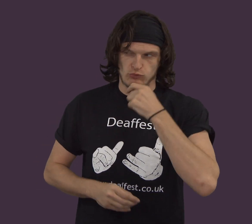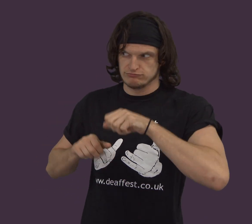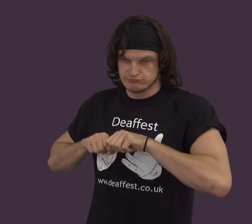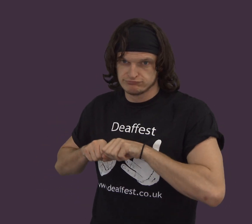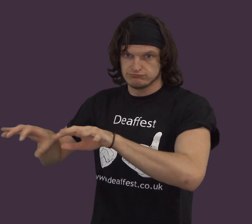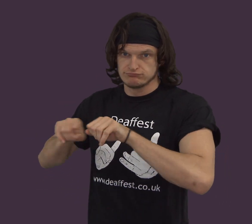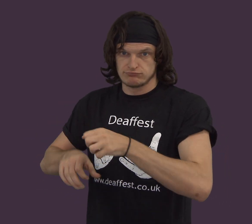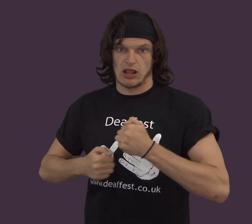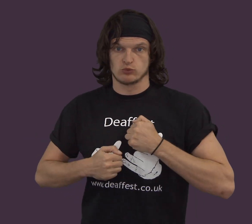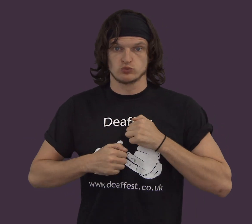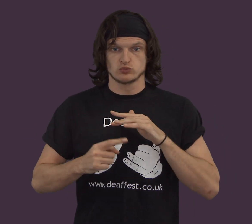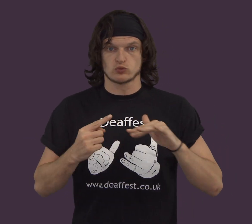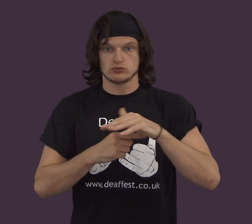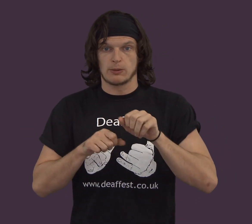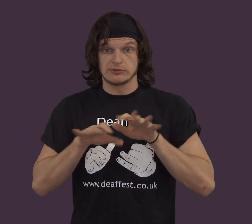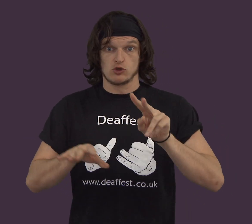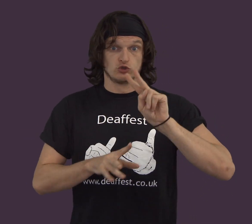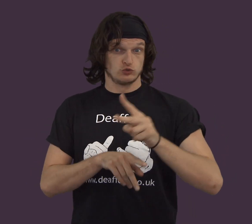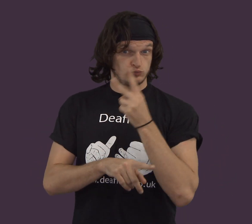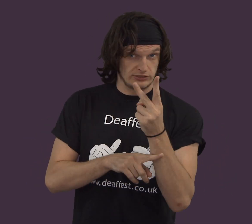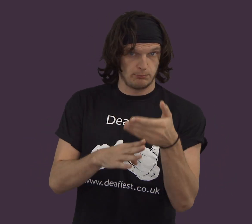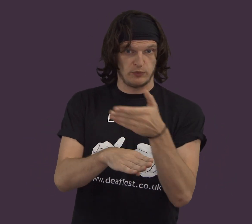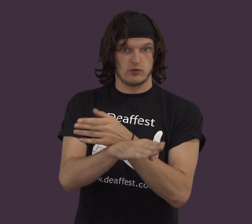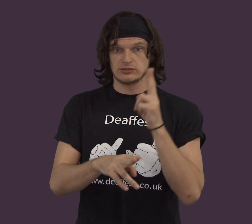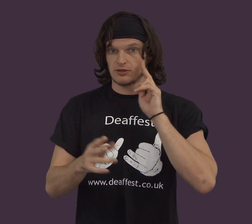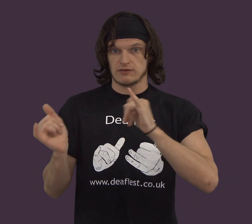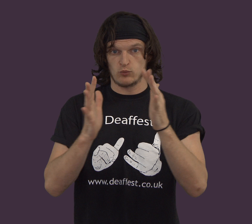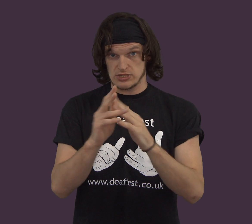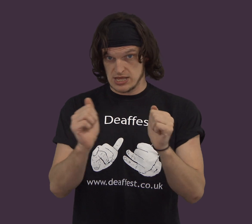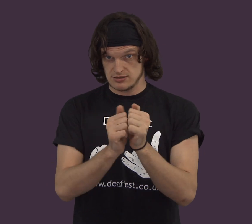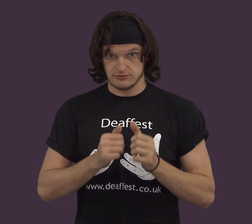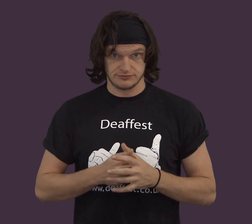we will share this through our social media platforms twice before the Deaffest weekend.